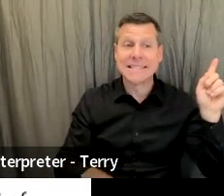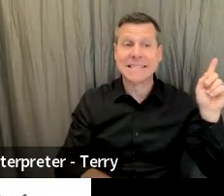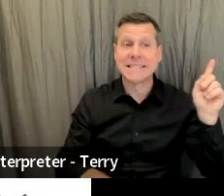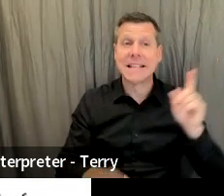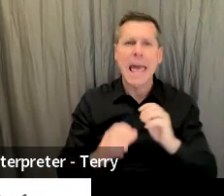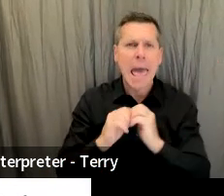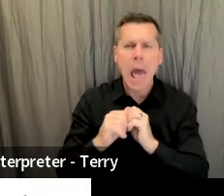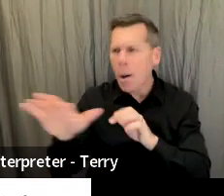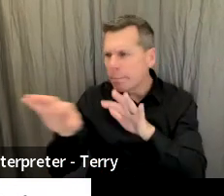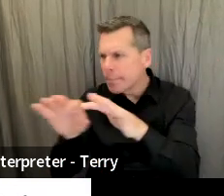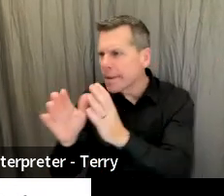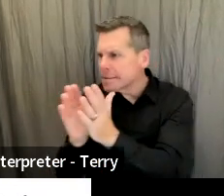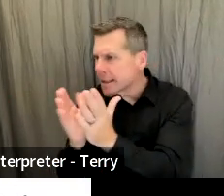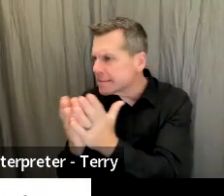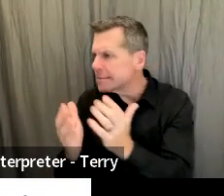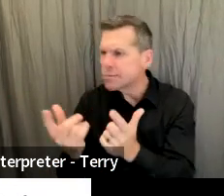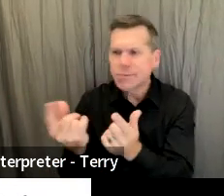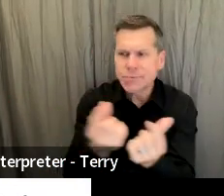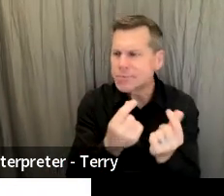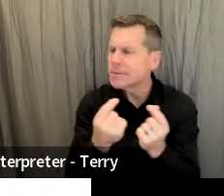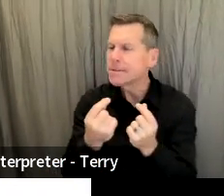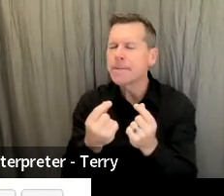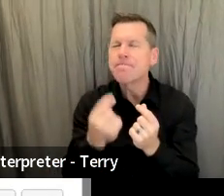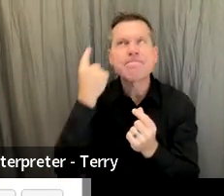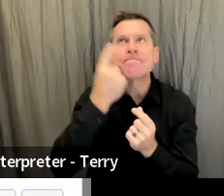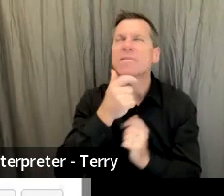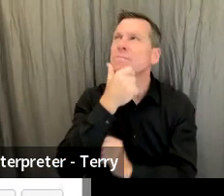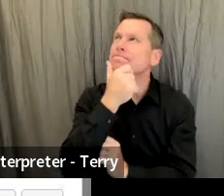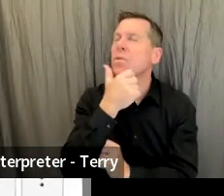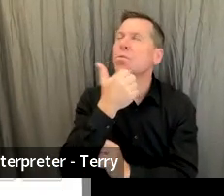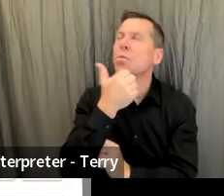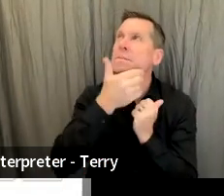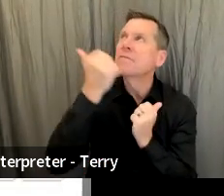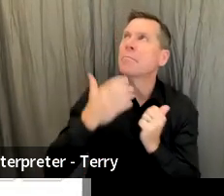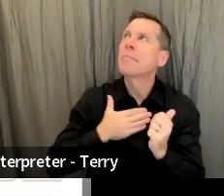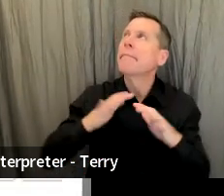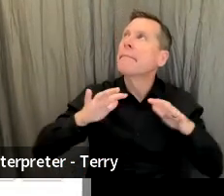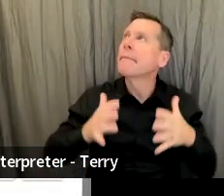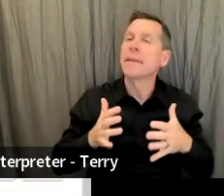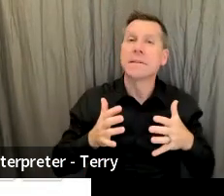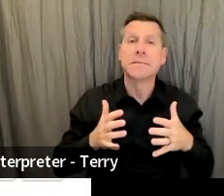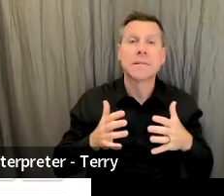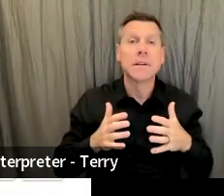And what to think about is you do that equity minded communication strategies.